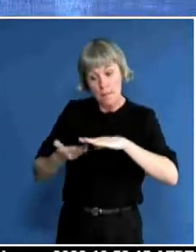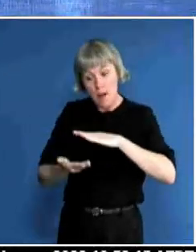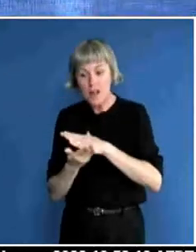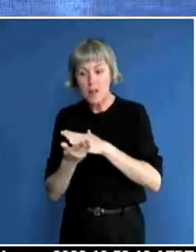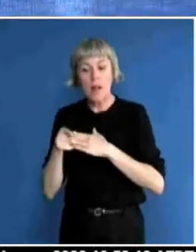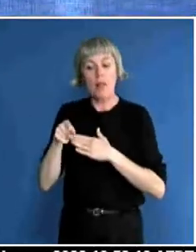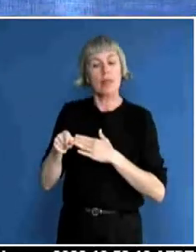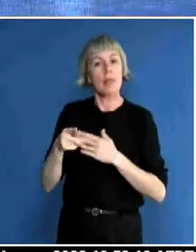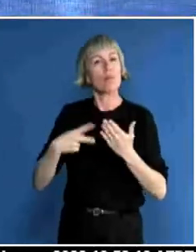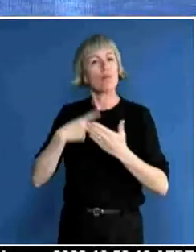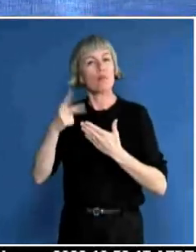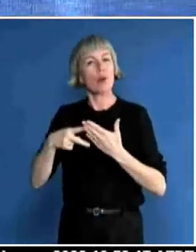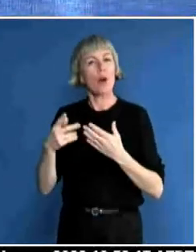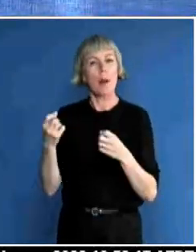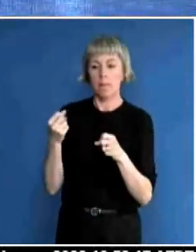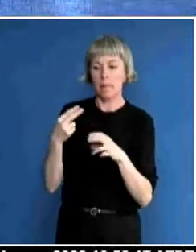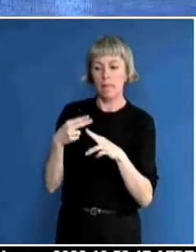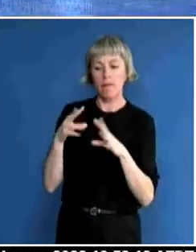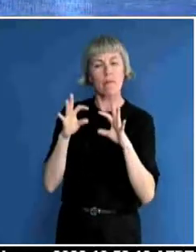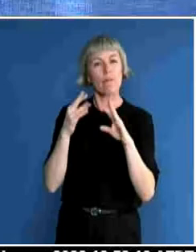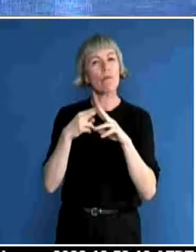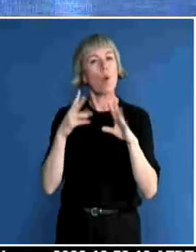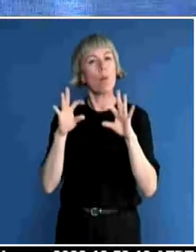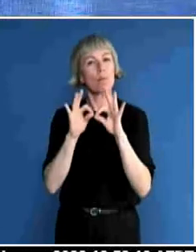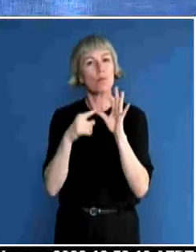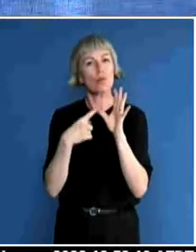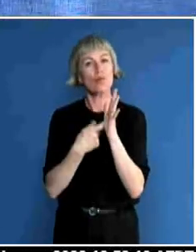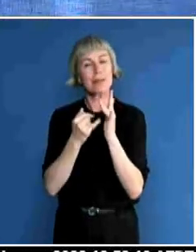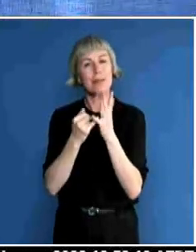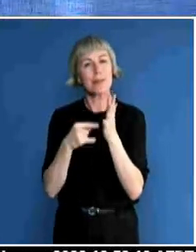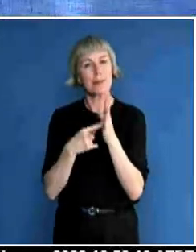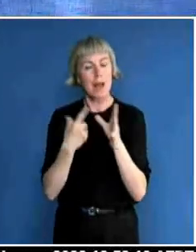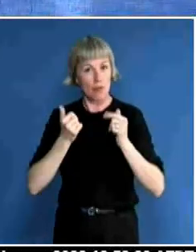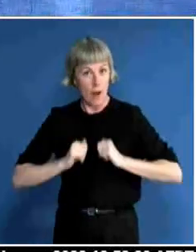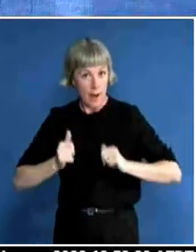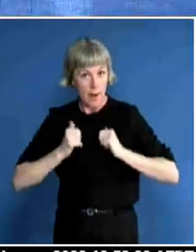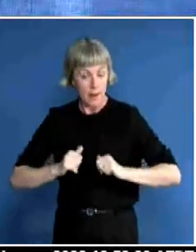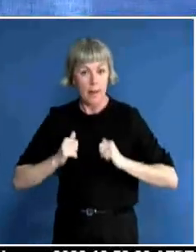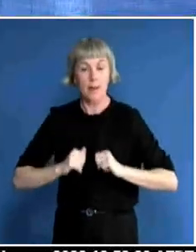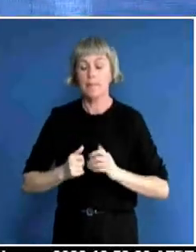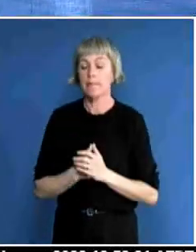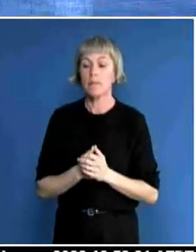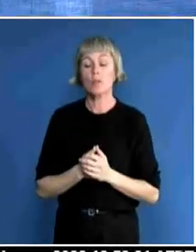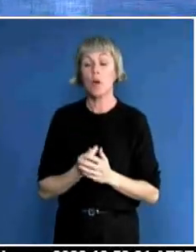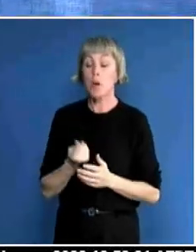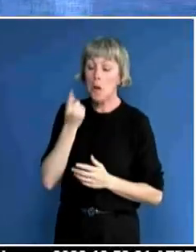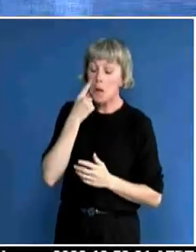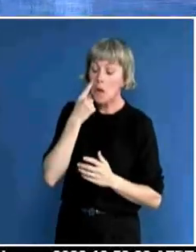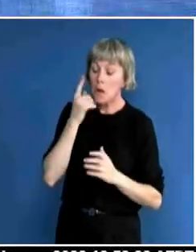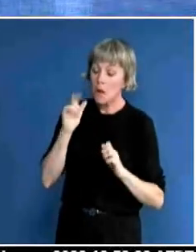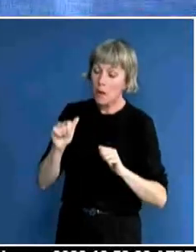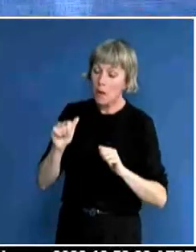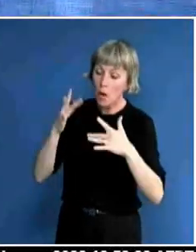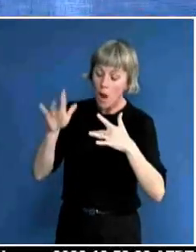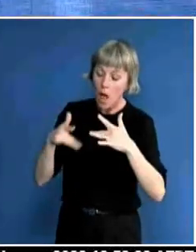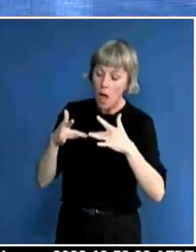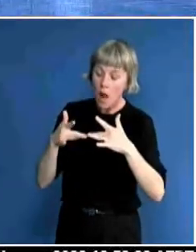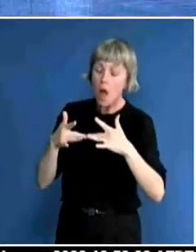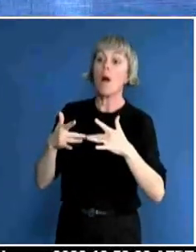So you looked at the internet and you found this job opportunity. You showed that to your job coach, JC-1.